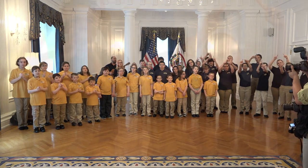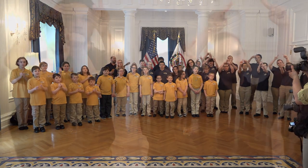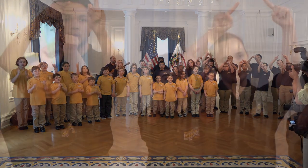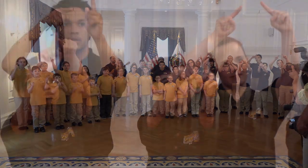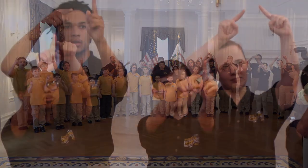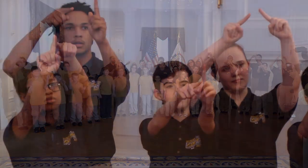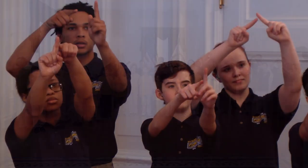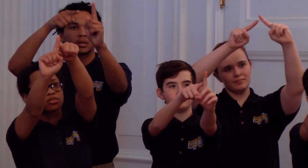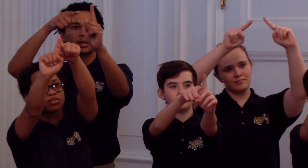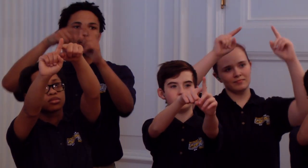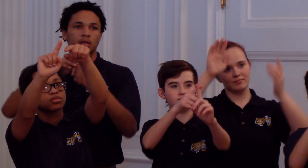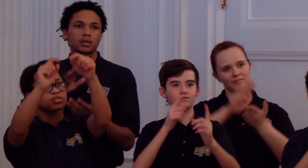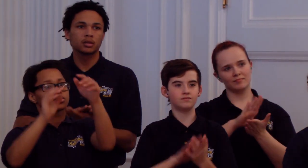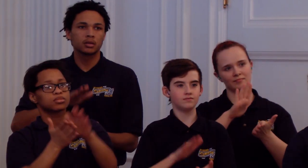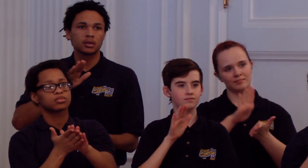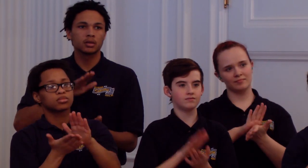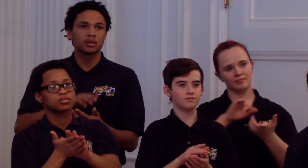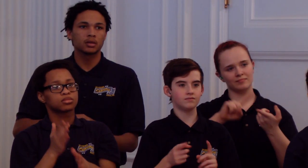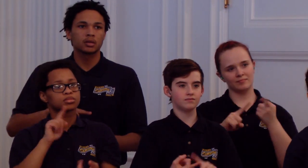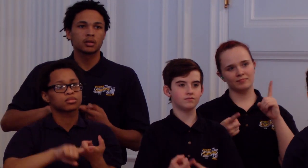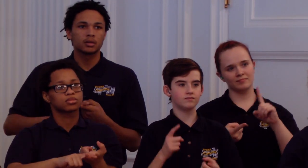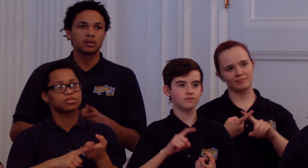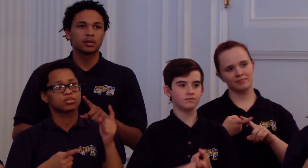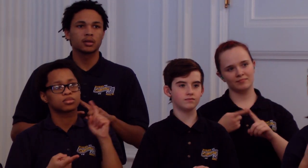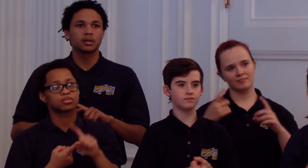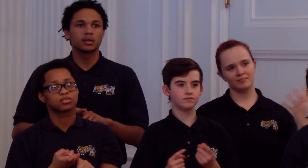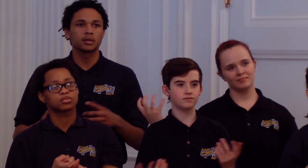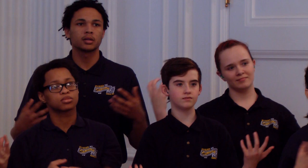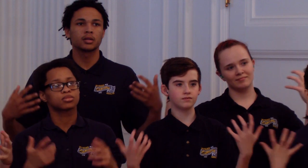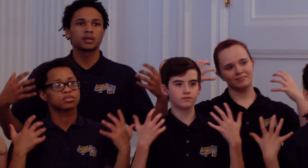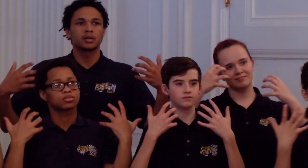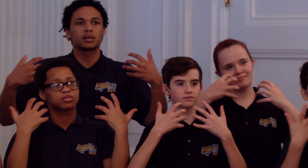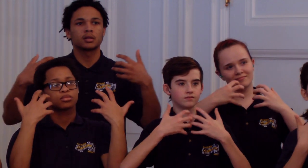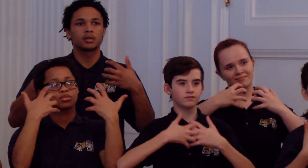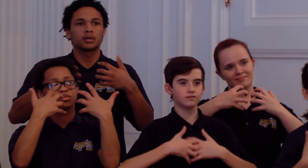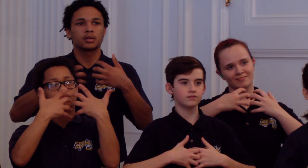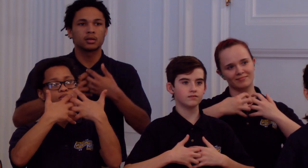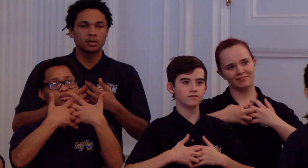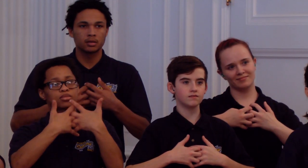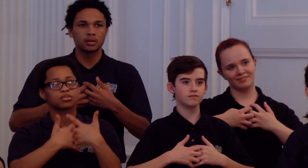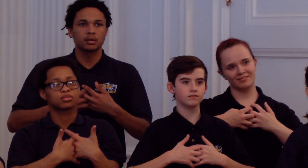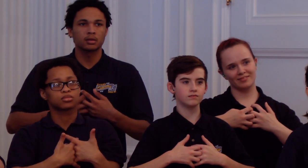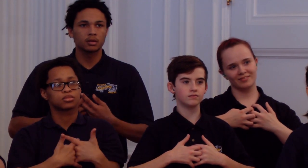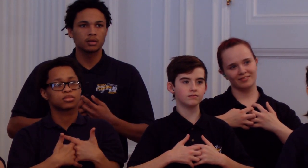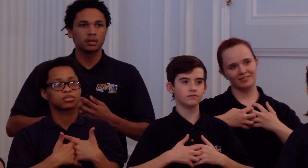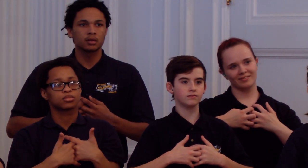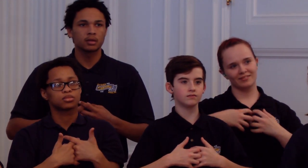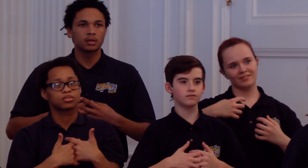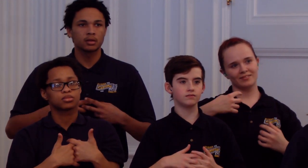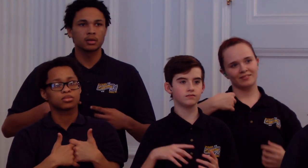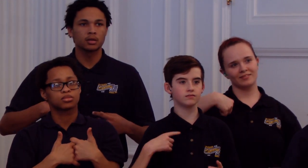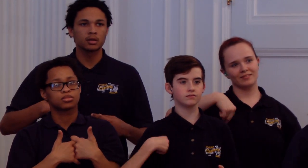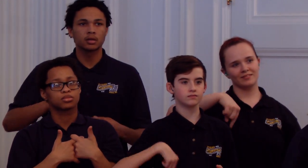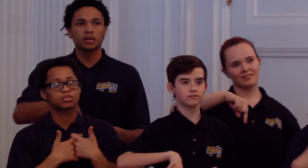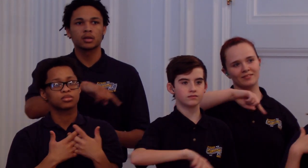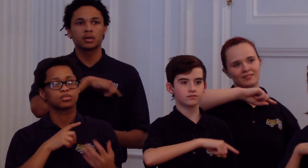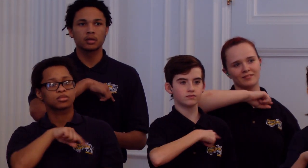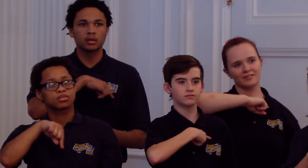we aim high for the stars It's here with all our friends where we belong